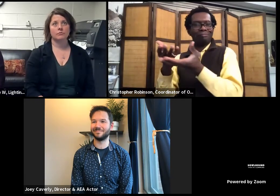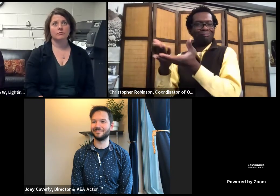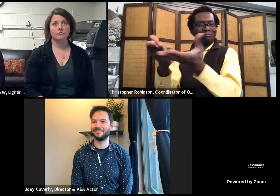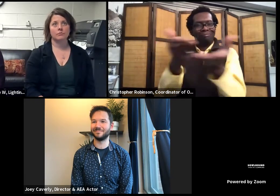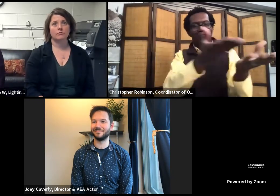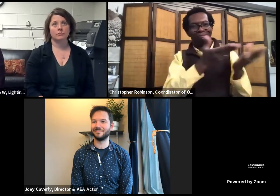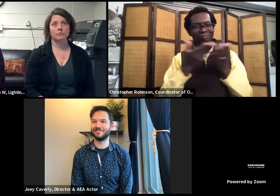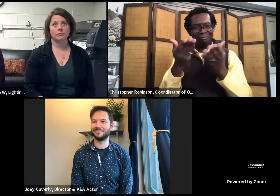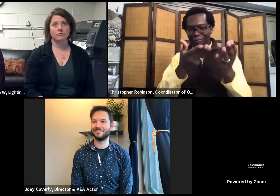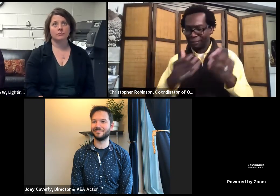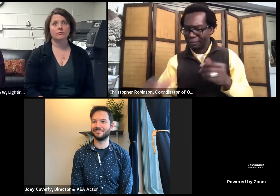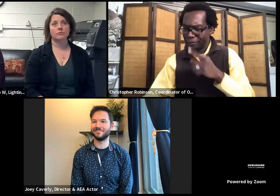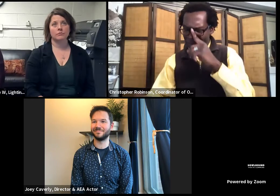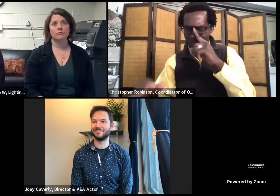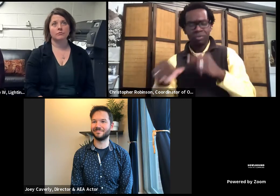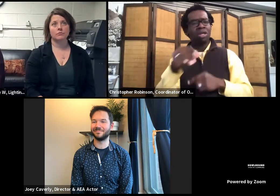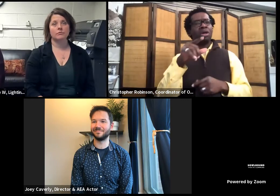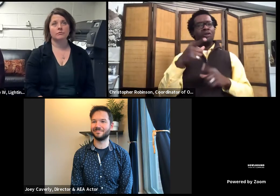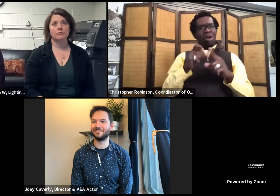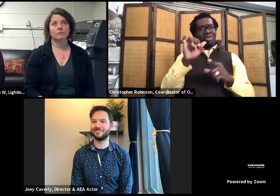So they could share their experiences as well.